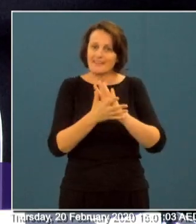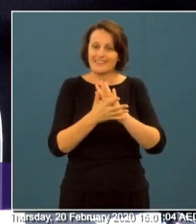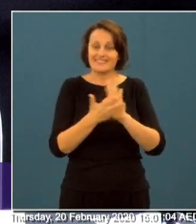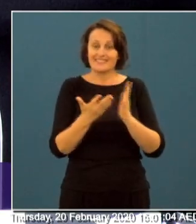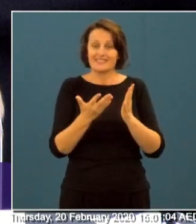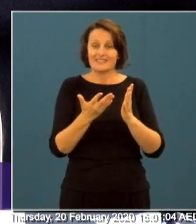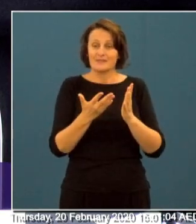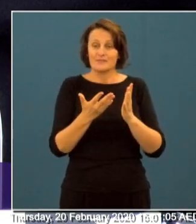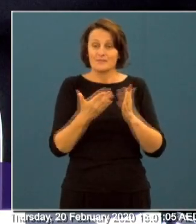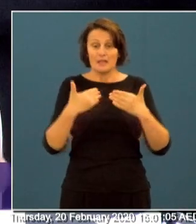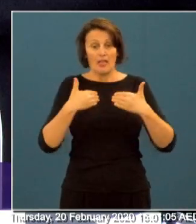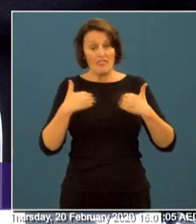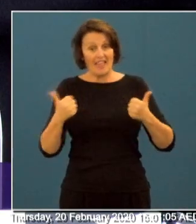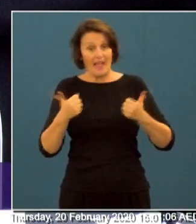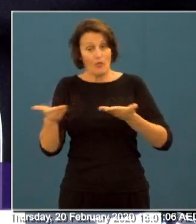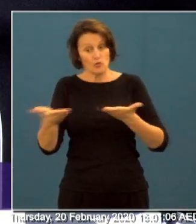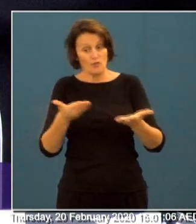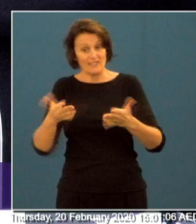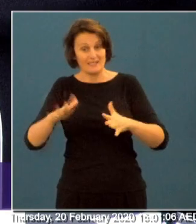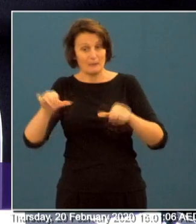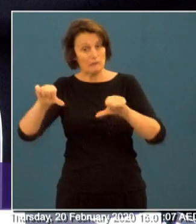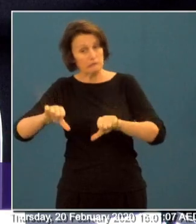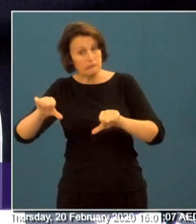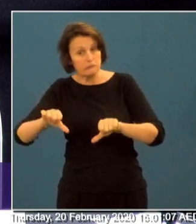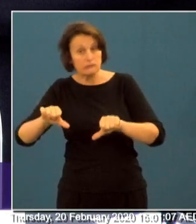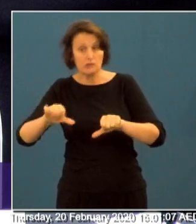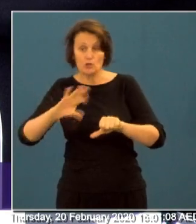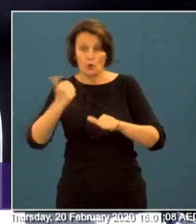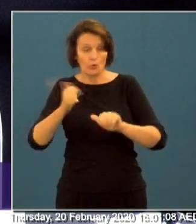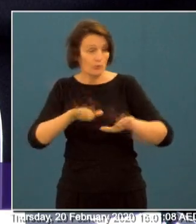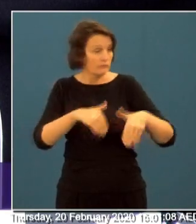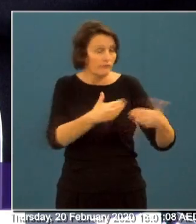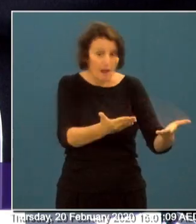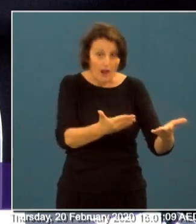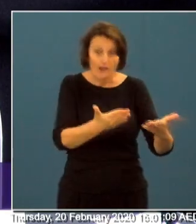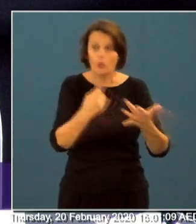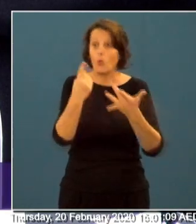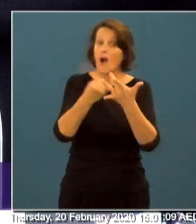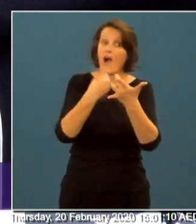where they may fall under the auspices of other government departments or the community in general.